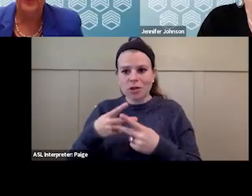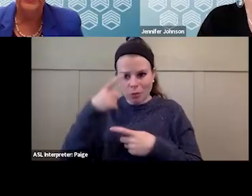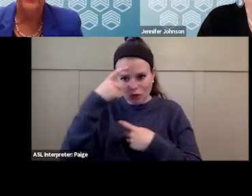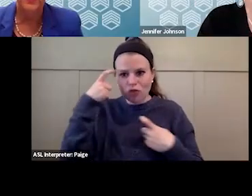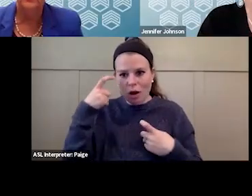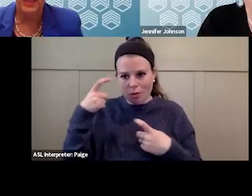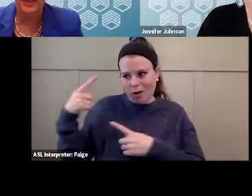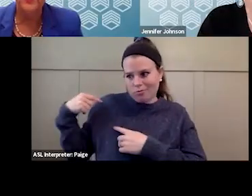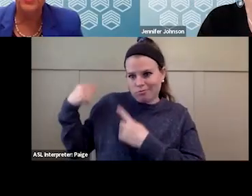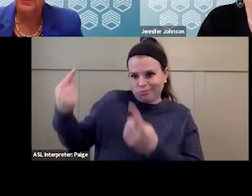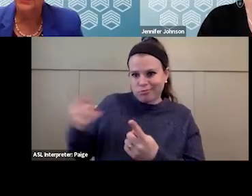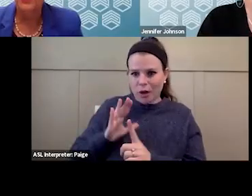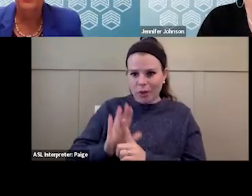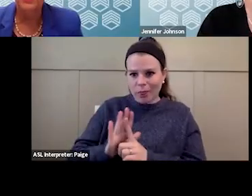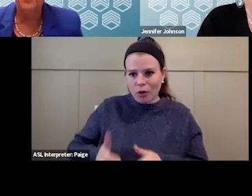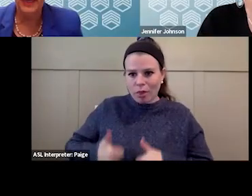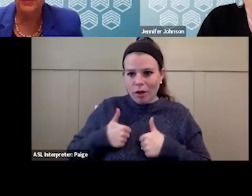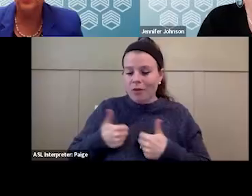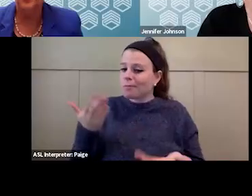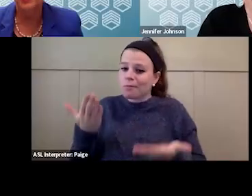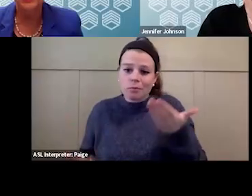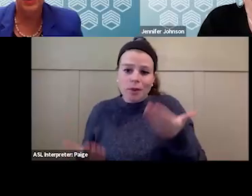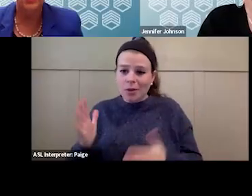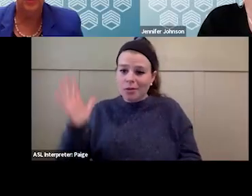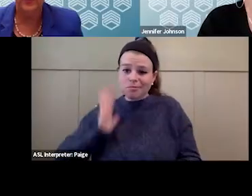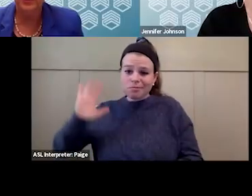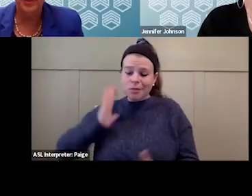some point in their lives, and it may be in the past or it may be ongoing.